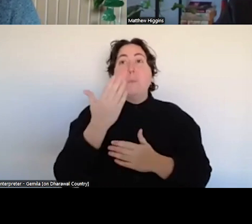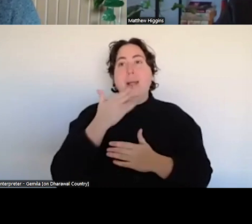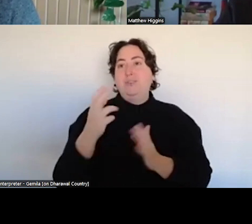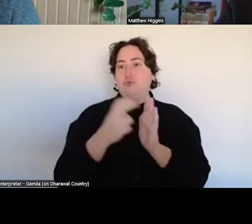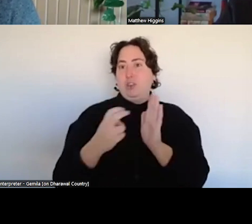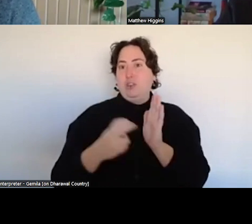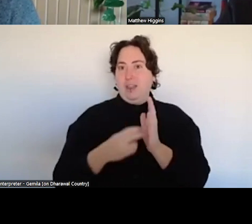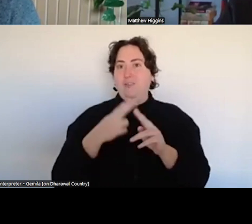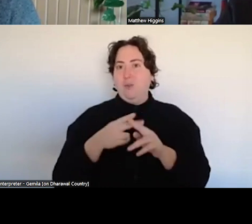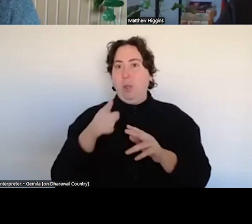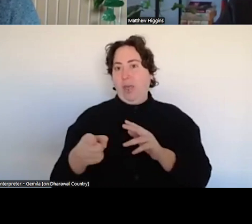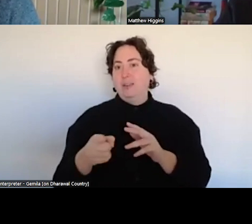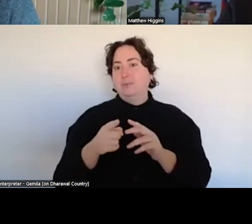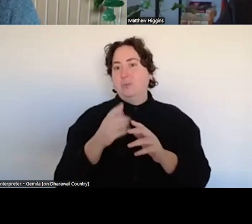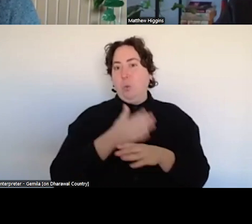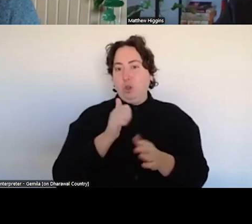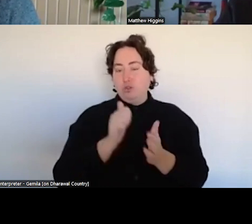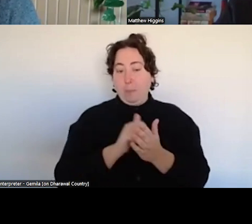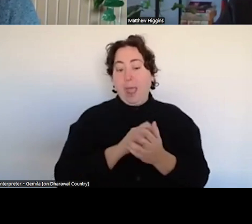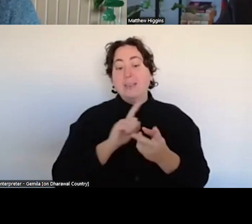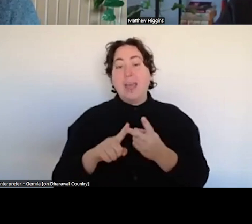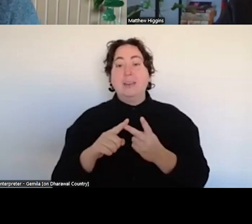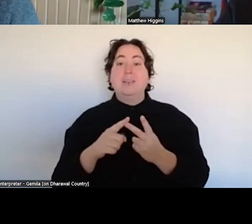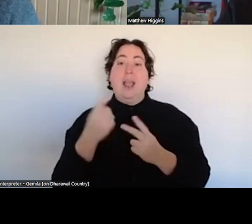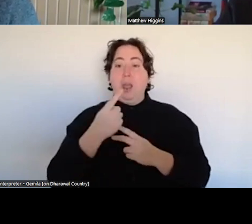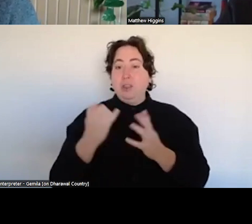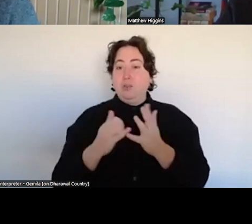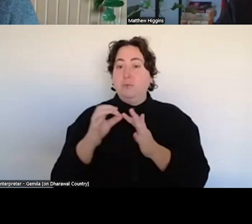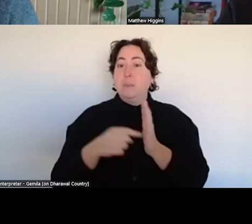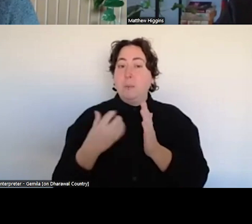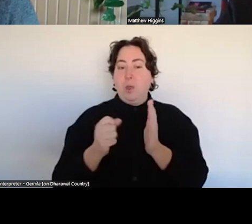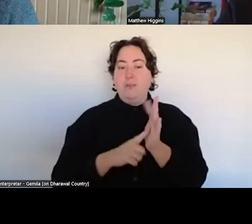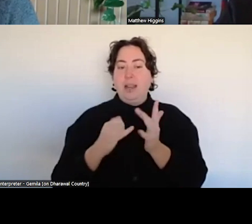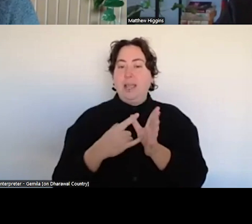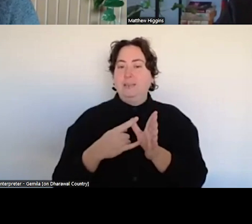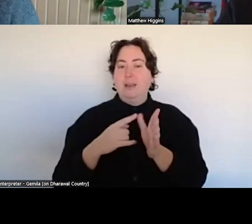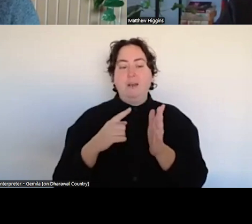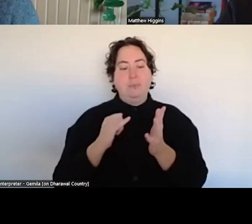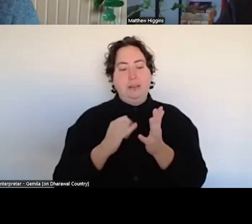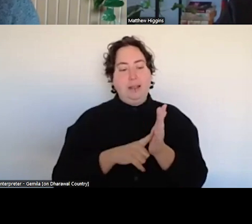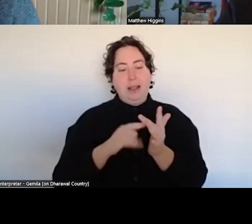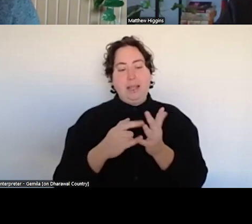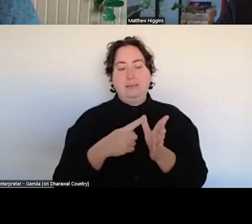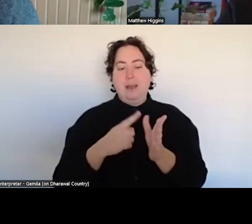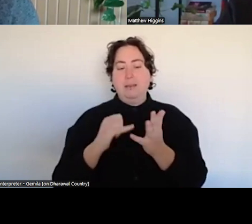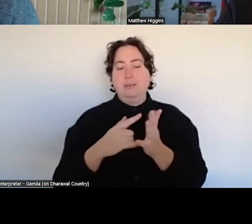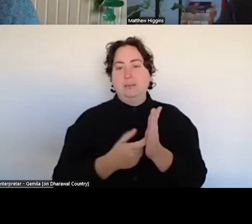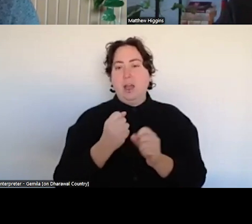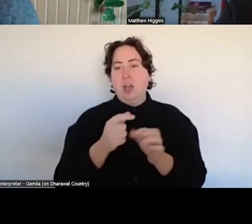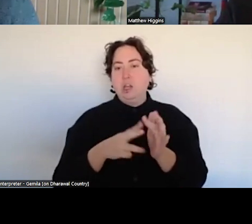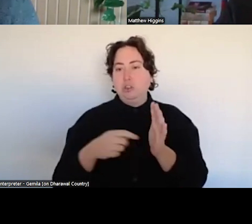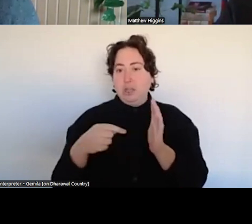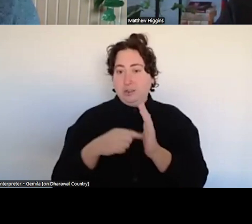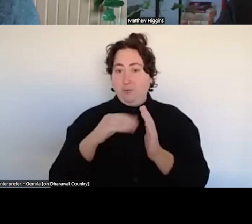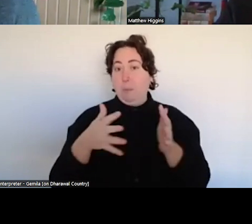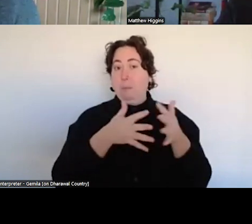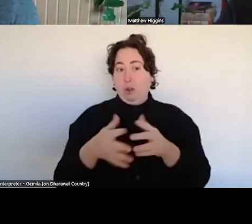And then on 11 September, we have got Lisa Sargent from the US, who is presenting to us on